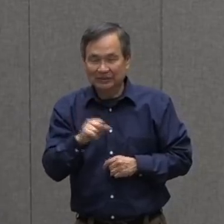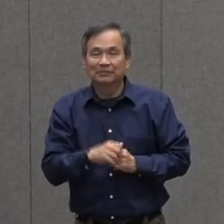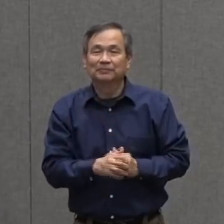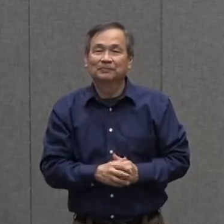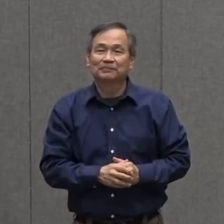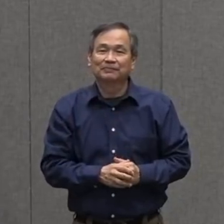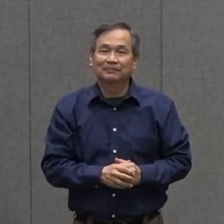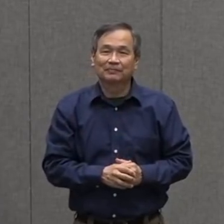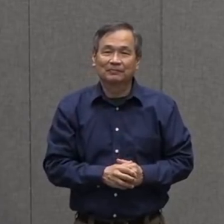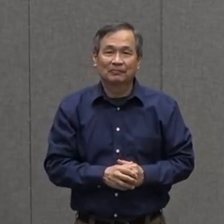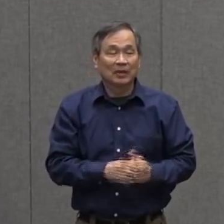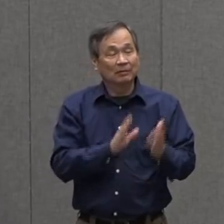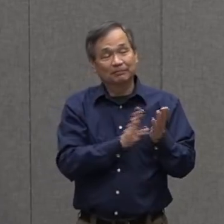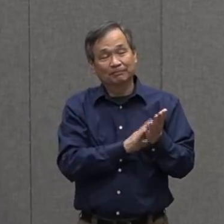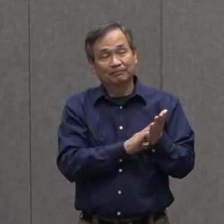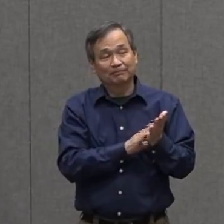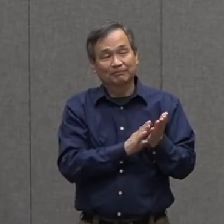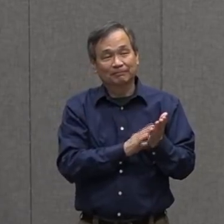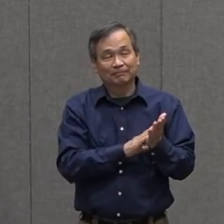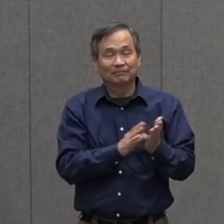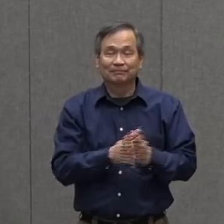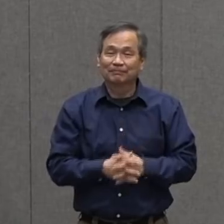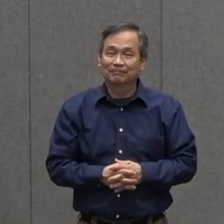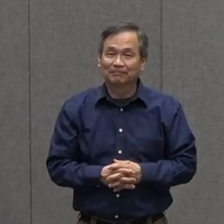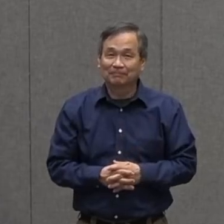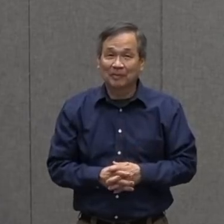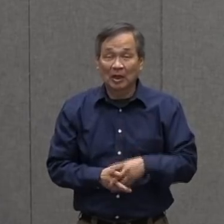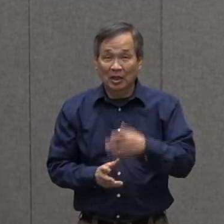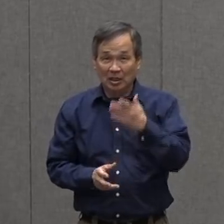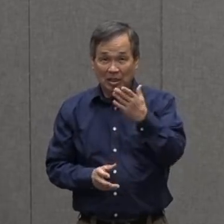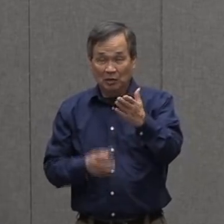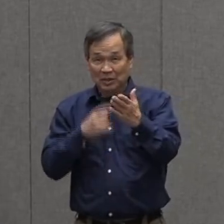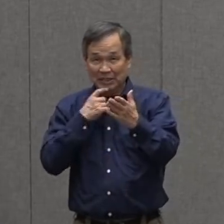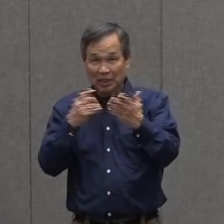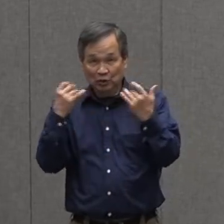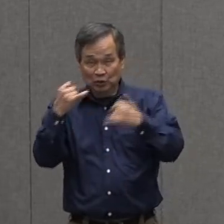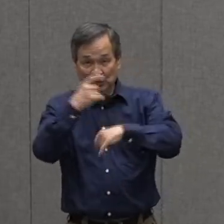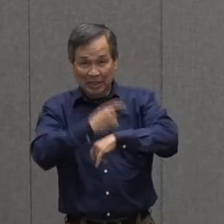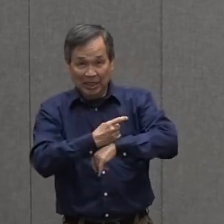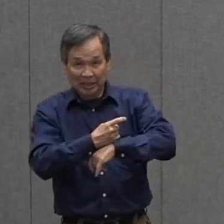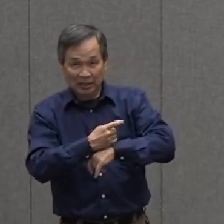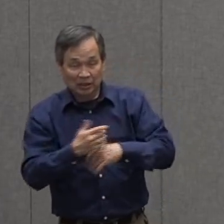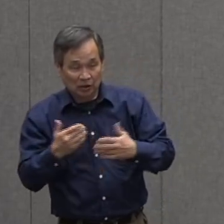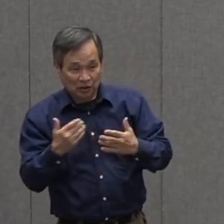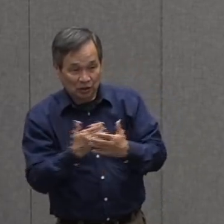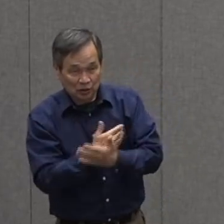All right, good job on those. What I wanted to tell you about today is a new kind of noun.